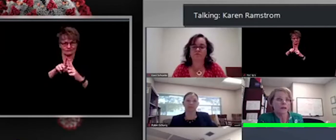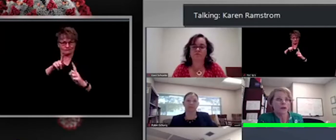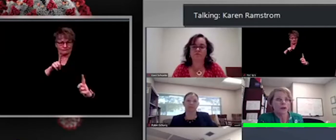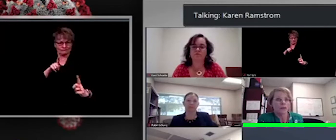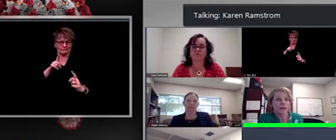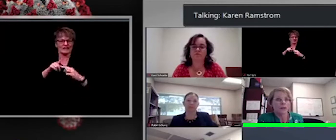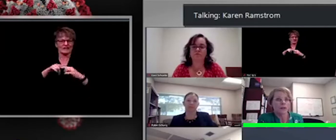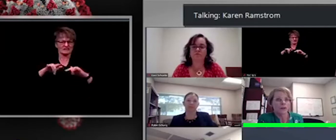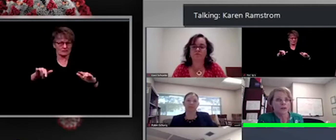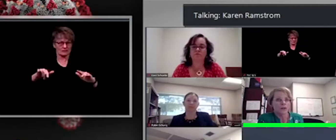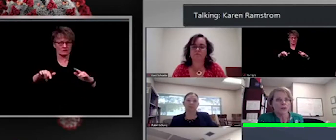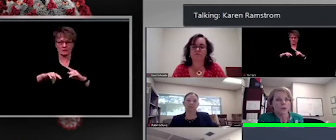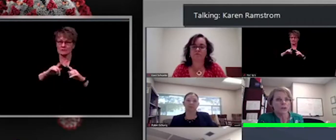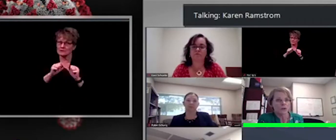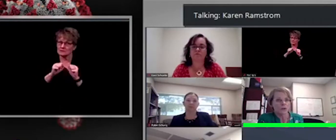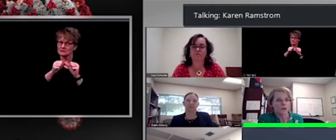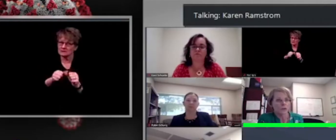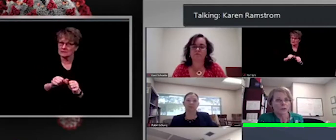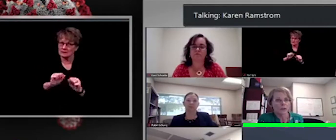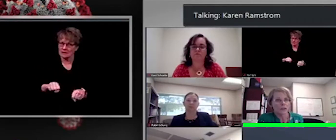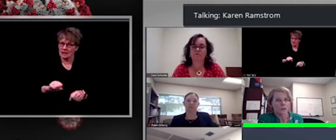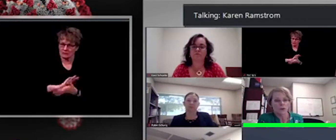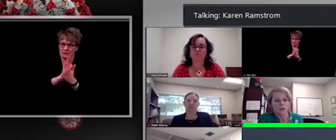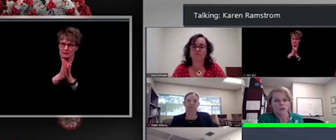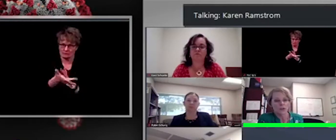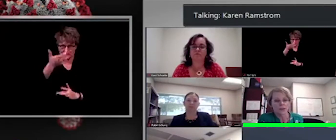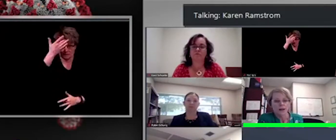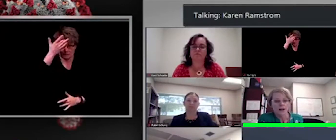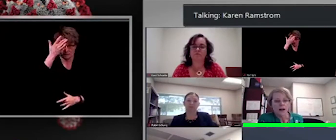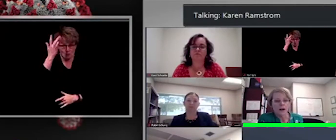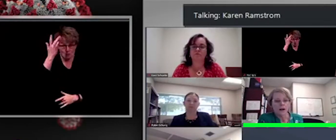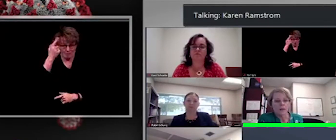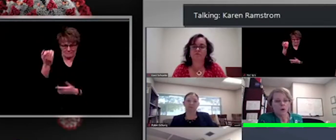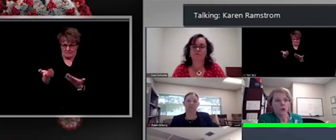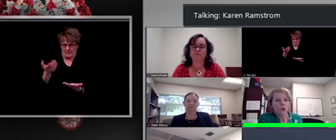let our guard down in our households where there could have been exposures. The goal